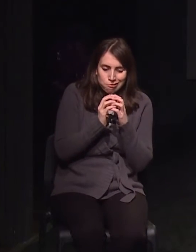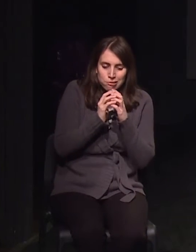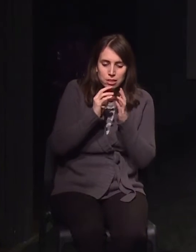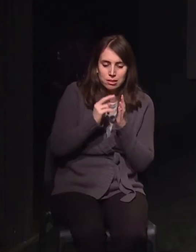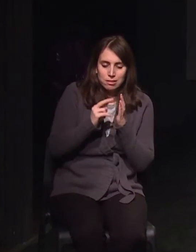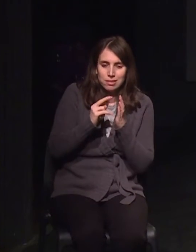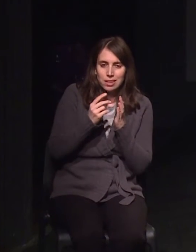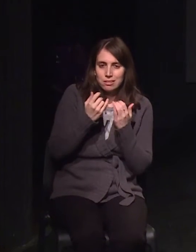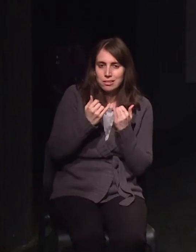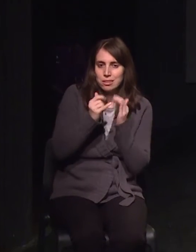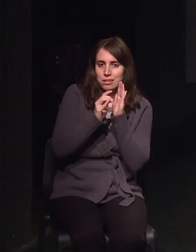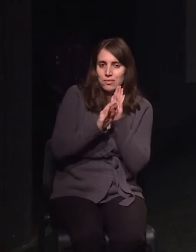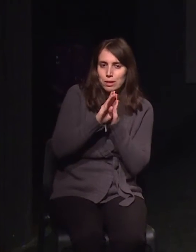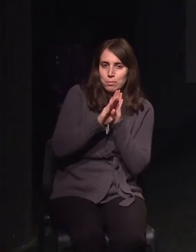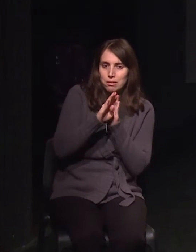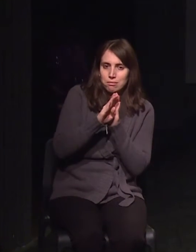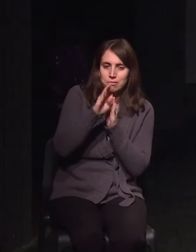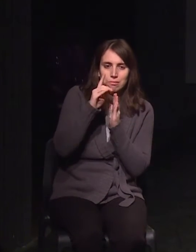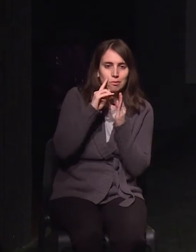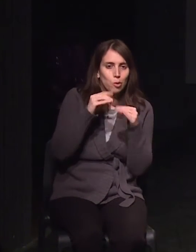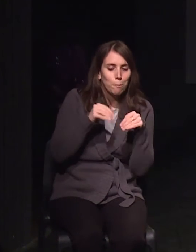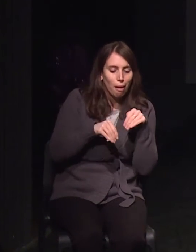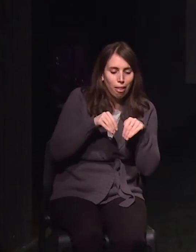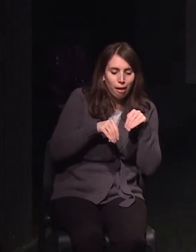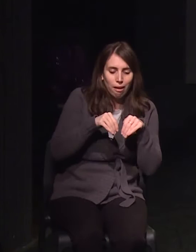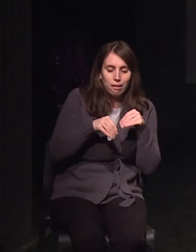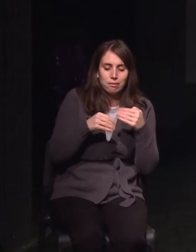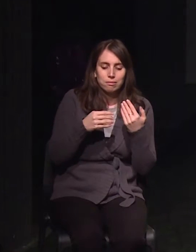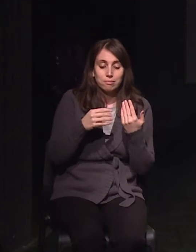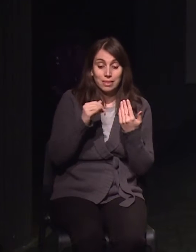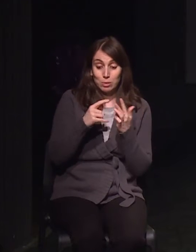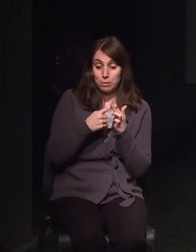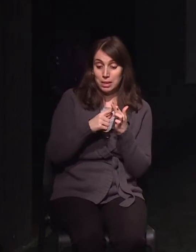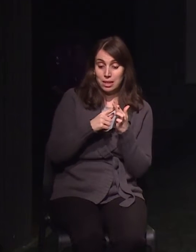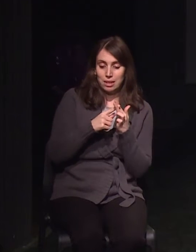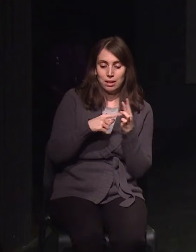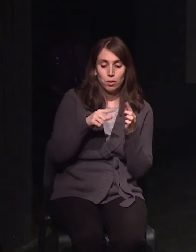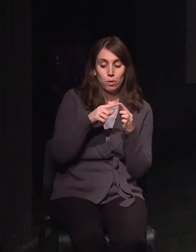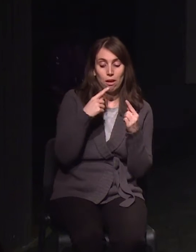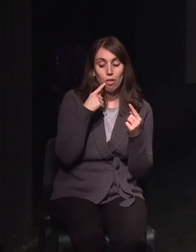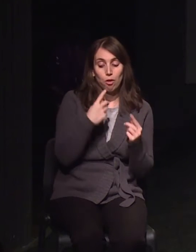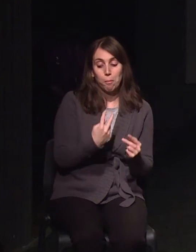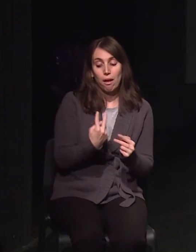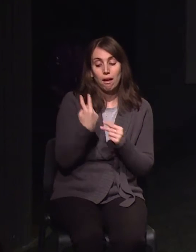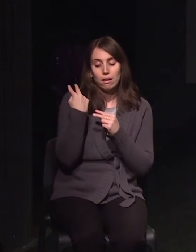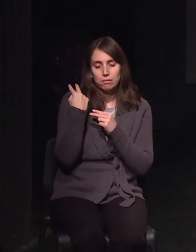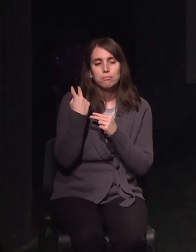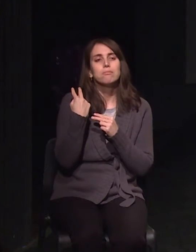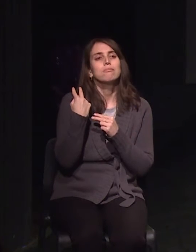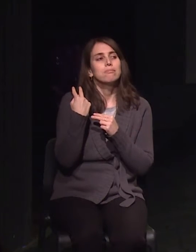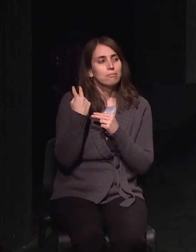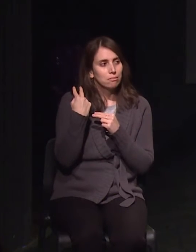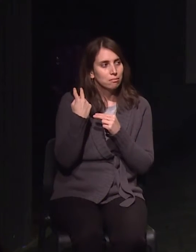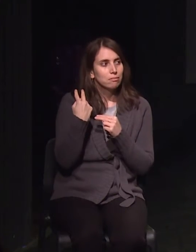for ballet, and it was the beginning of what I look back on it, of certainly what came to me as a ballet dancer.